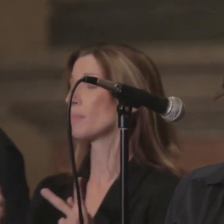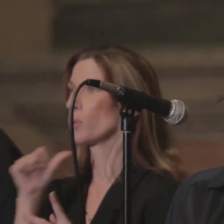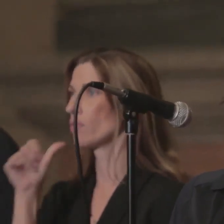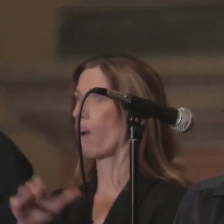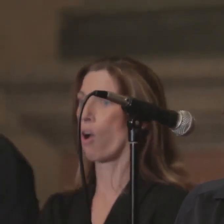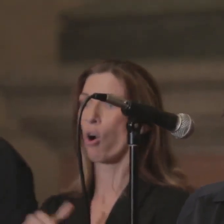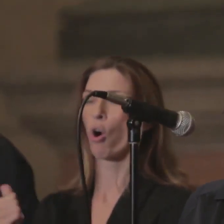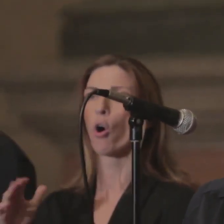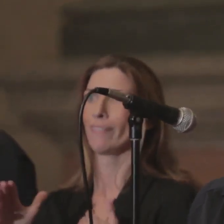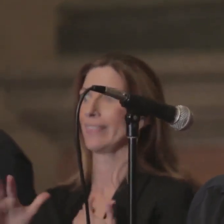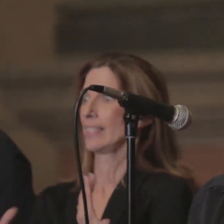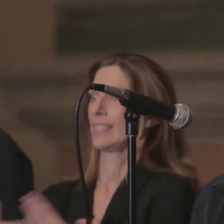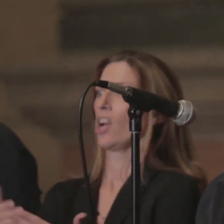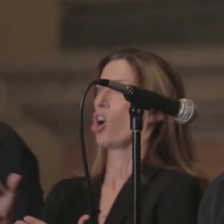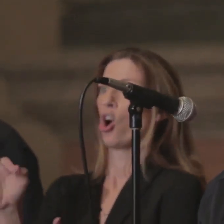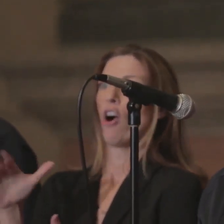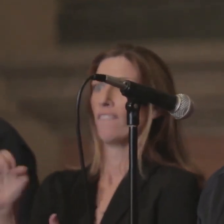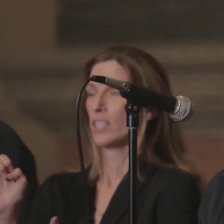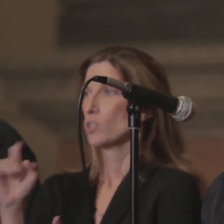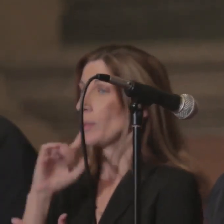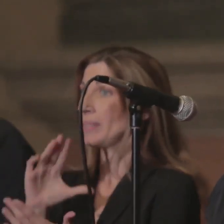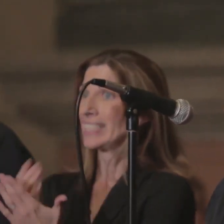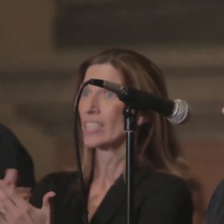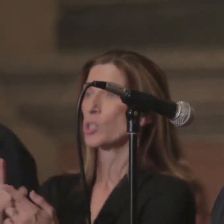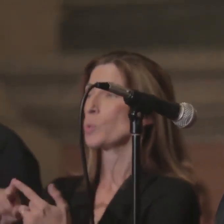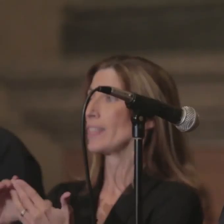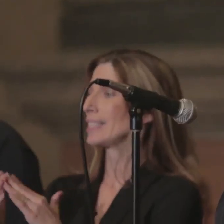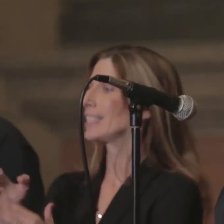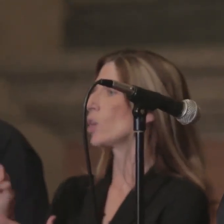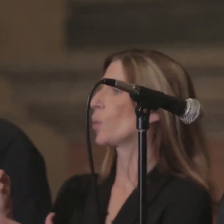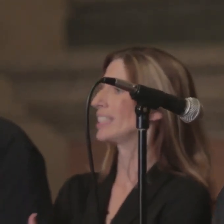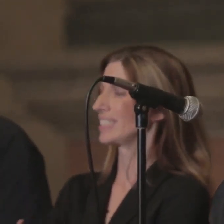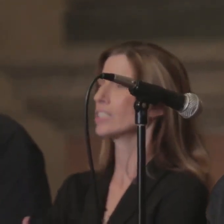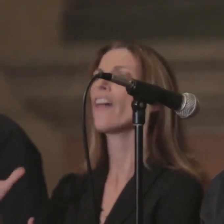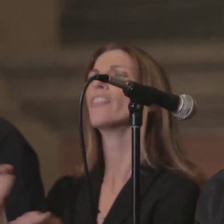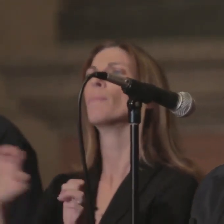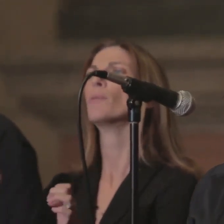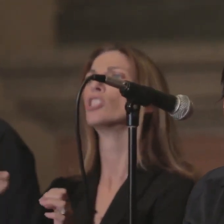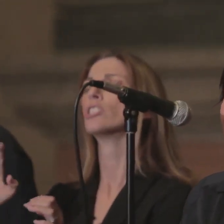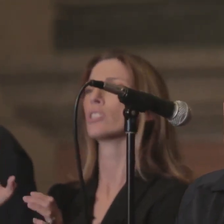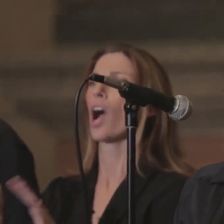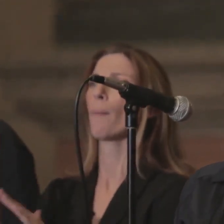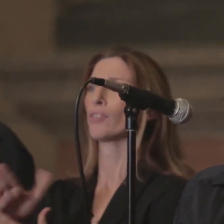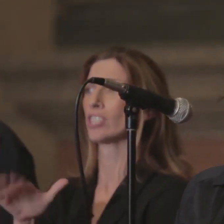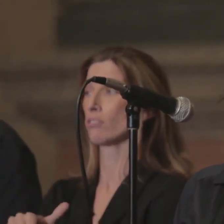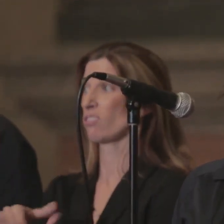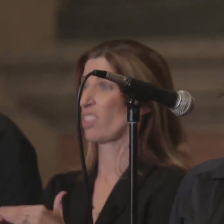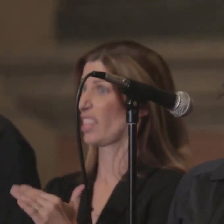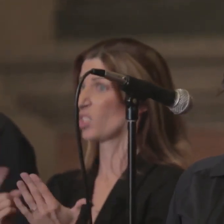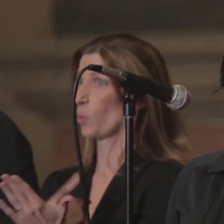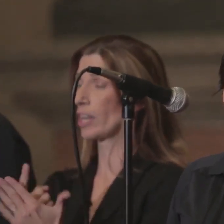entire office was able to the city's EOC, which is the Emergency Operations Center, in under an hour and then we were assigned tasks.